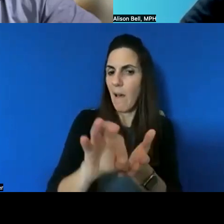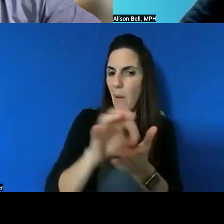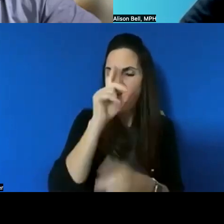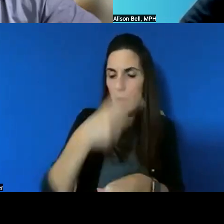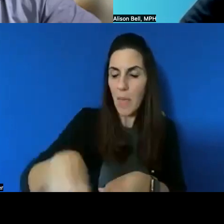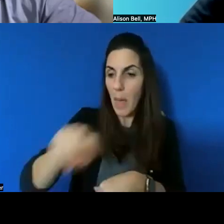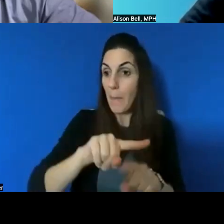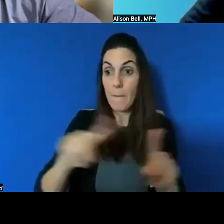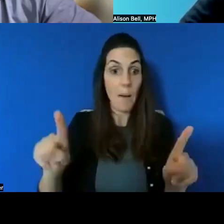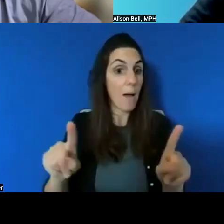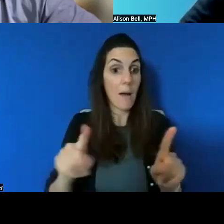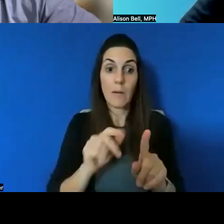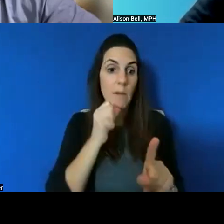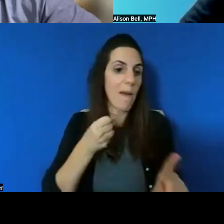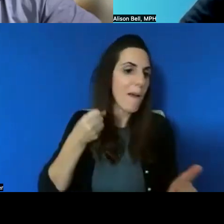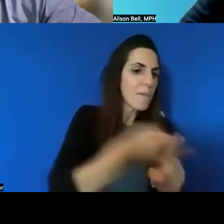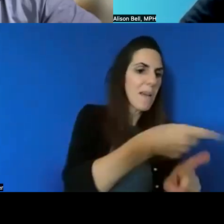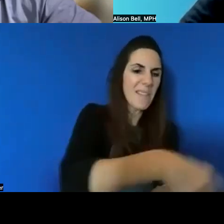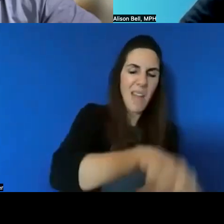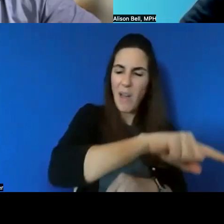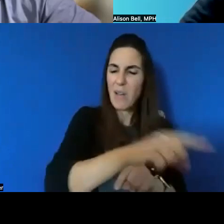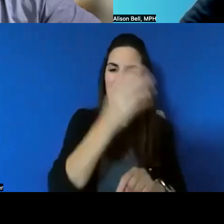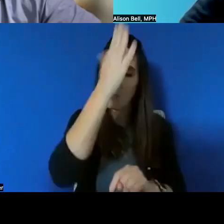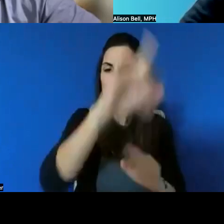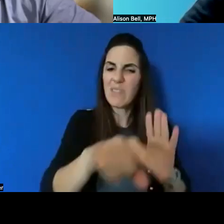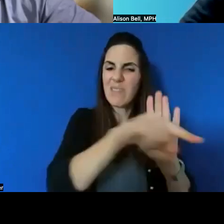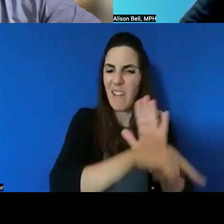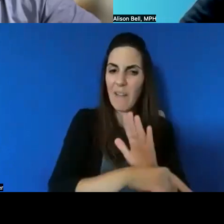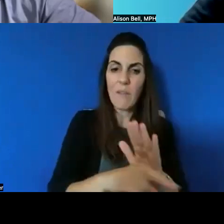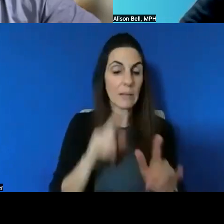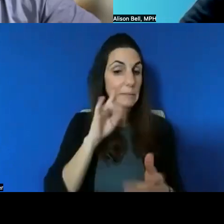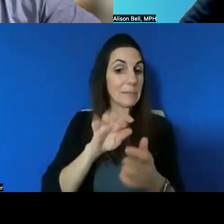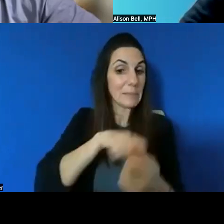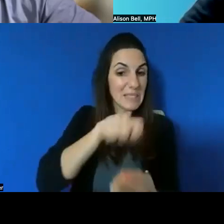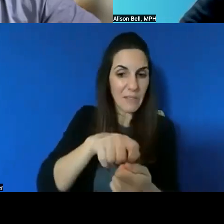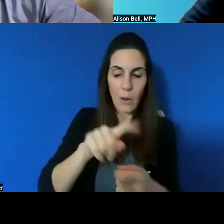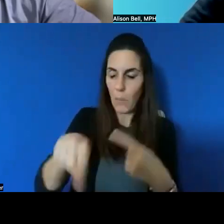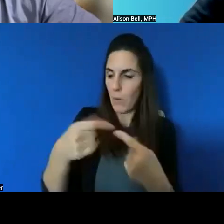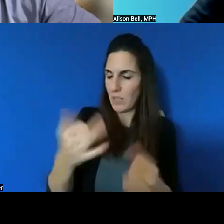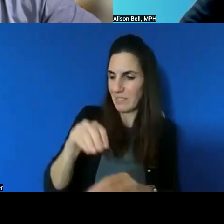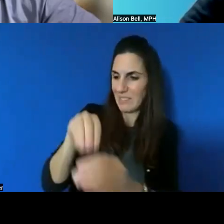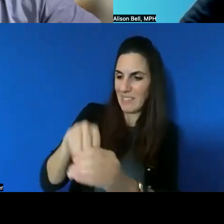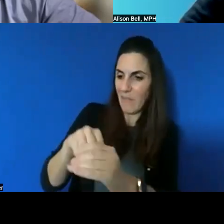impacting their future especially when it comes to saving and trying to uh maintain public benefits